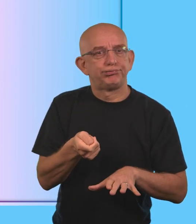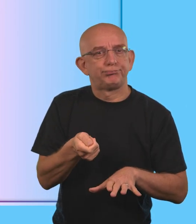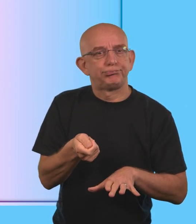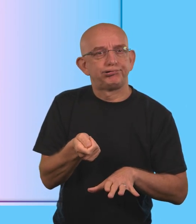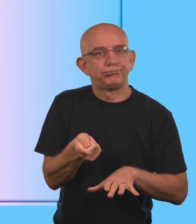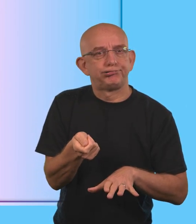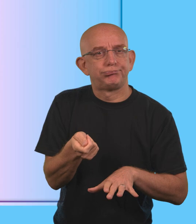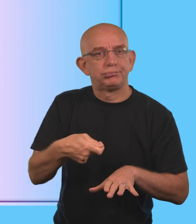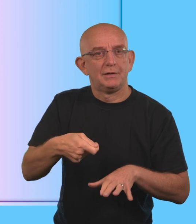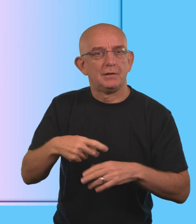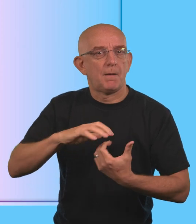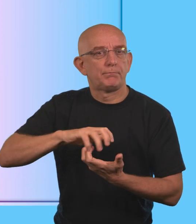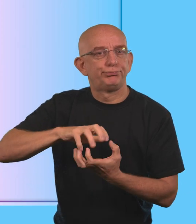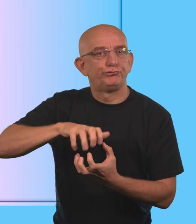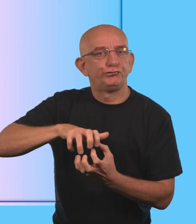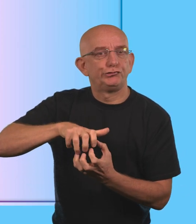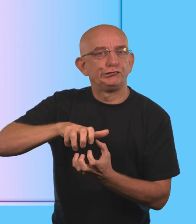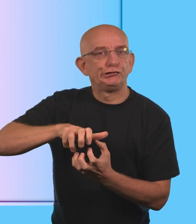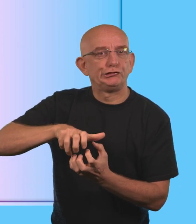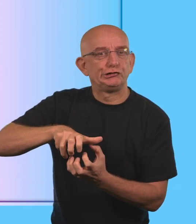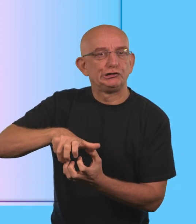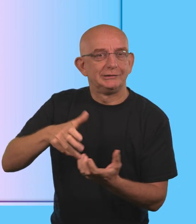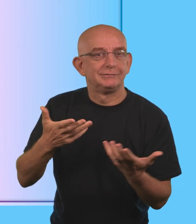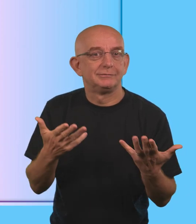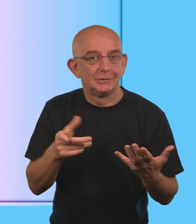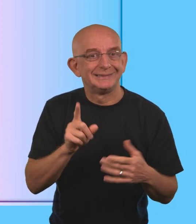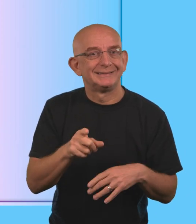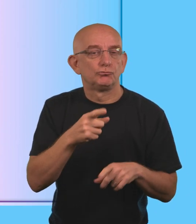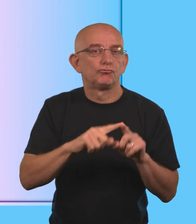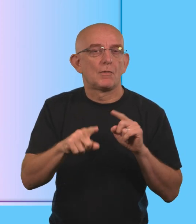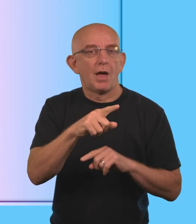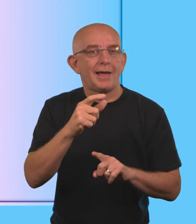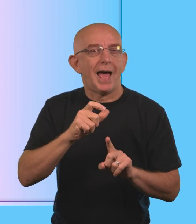BRRRRR, intuitive much?